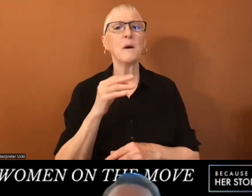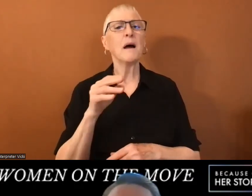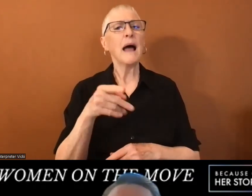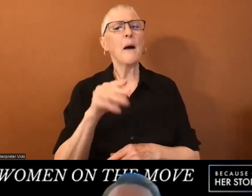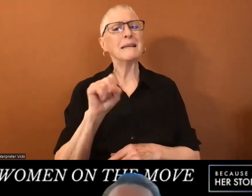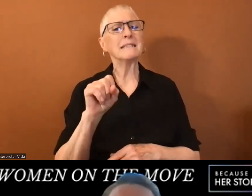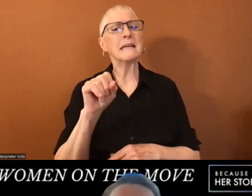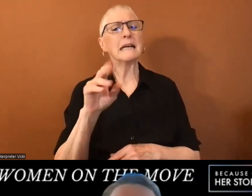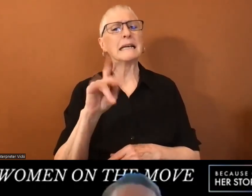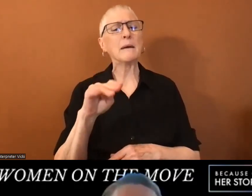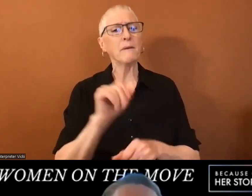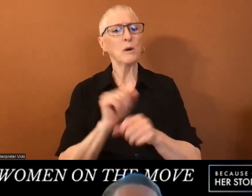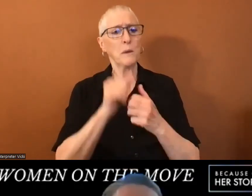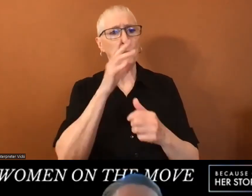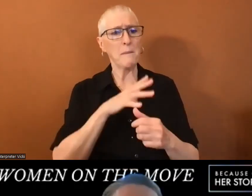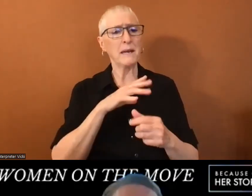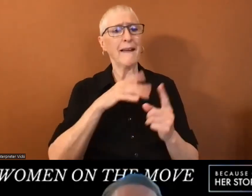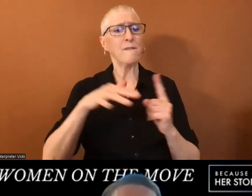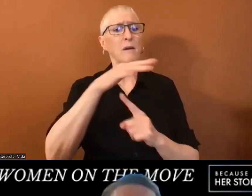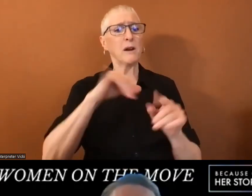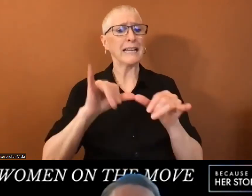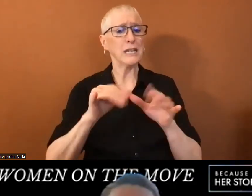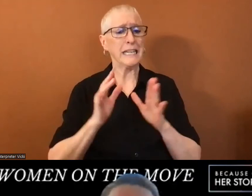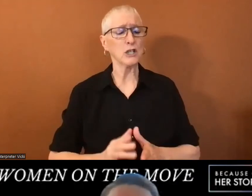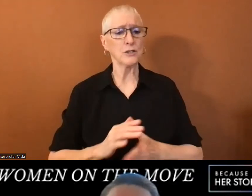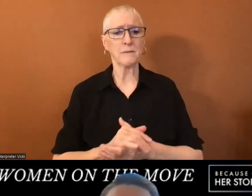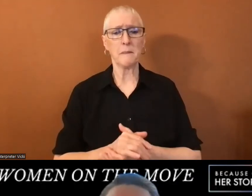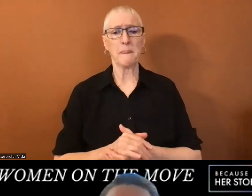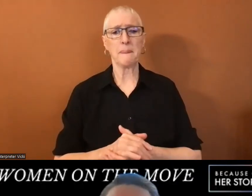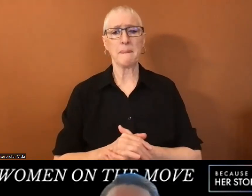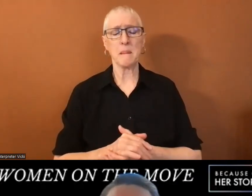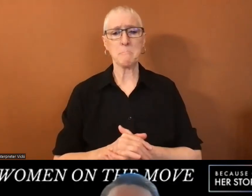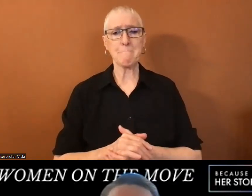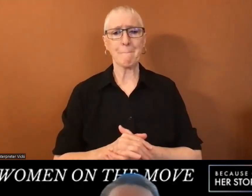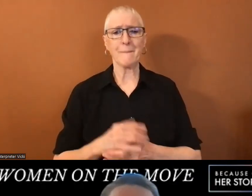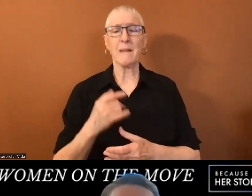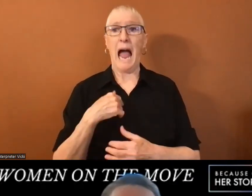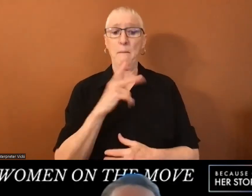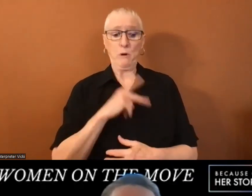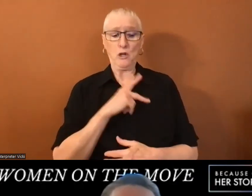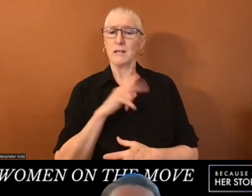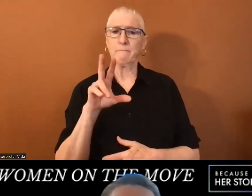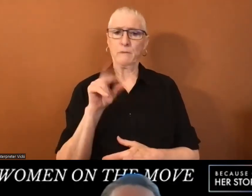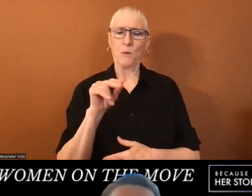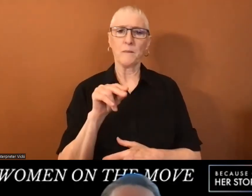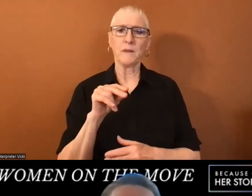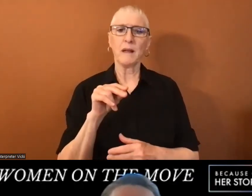worked with women environmental engineers?" >>Kim: I personally have not. There's definitely,